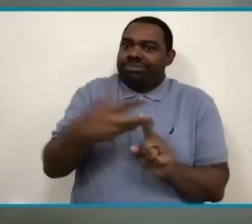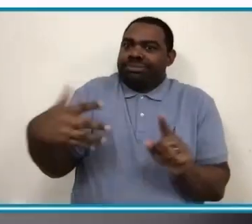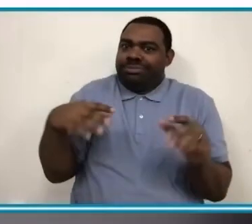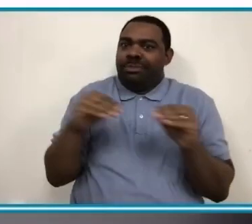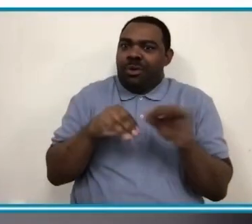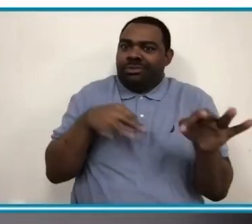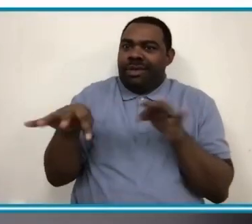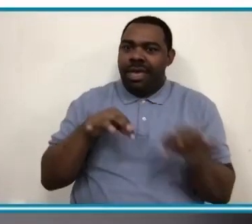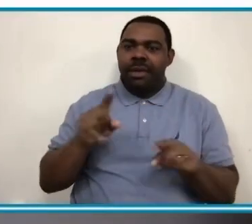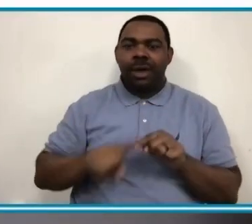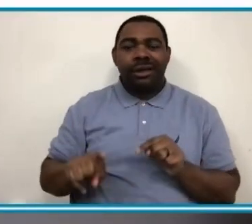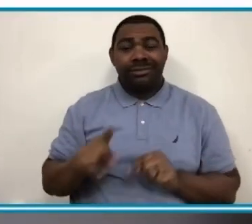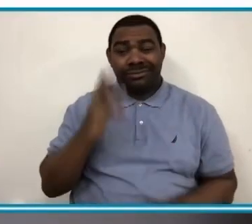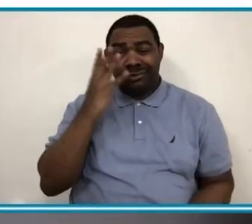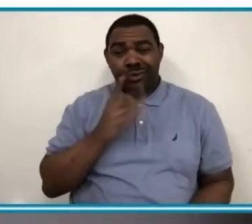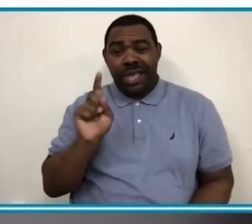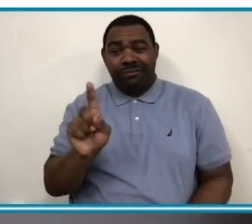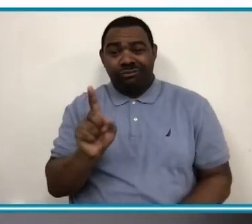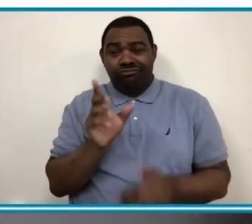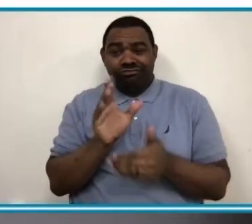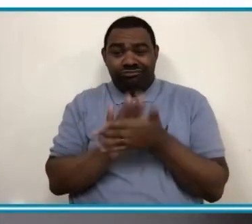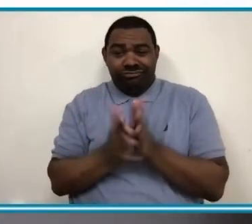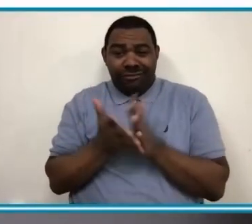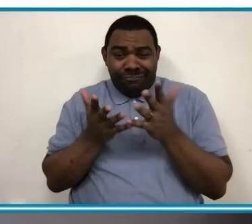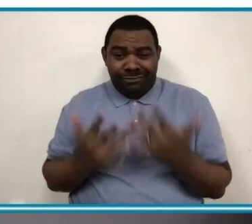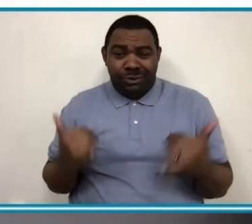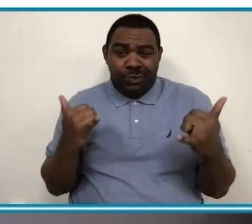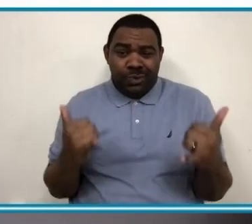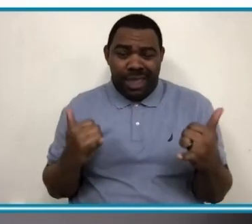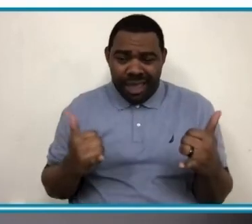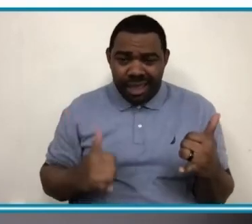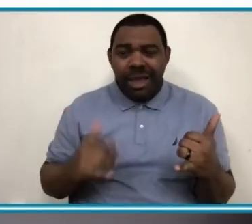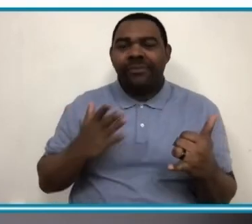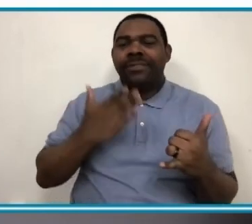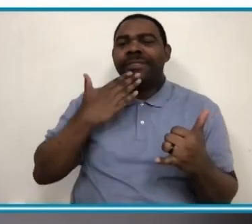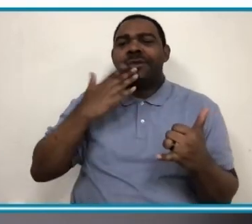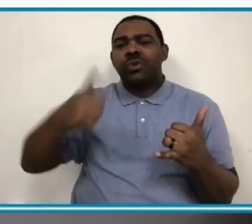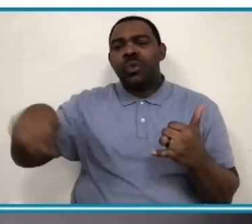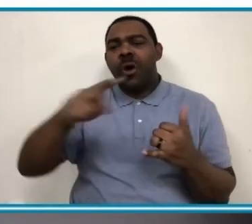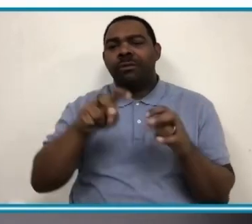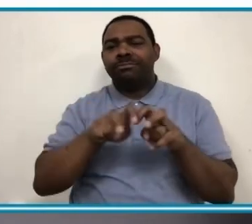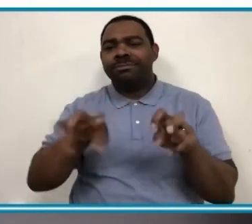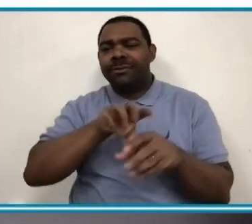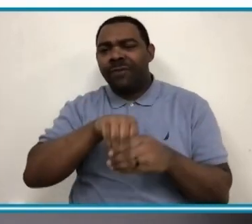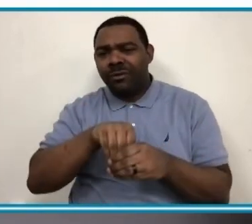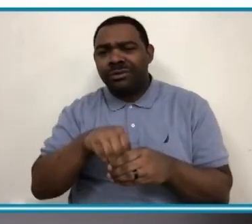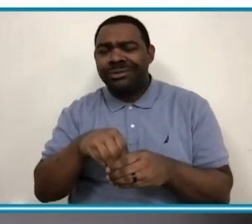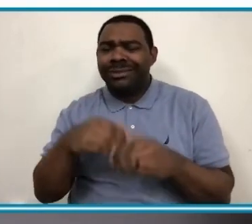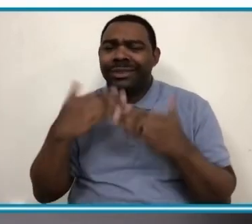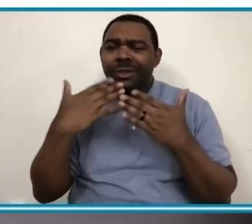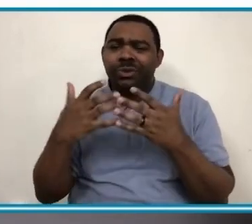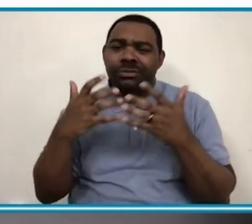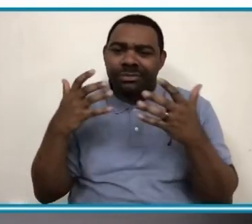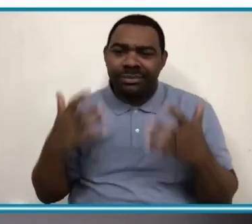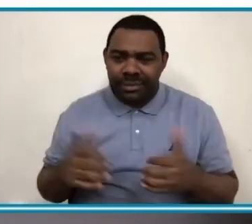I really thank each of our panelists today. Thank you all so much, what a really fascinating discussion.